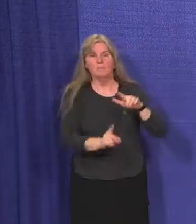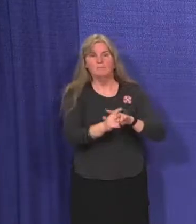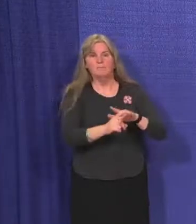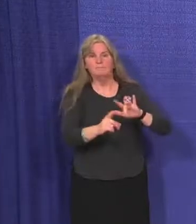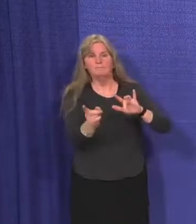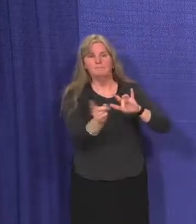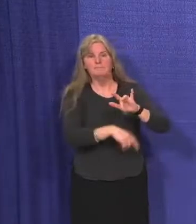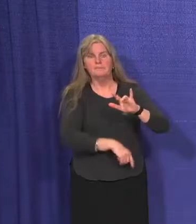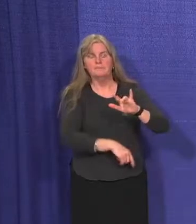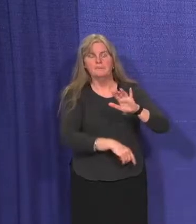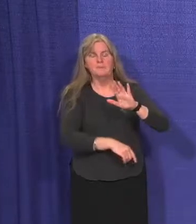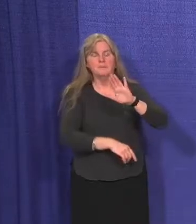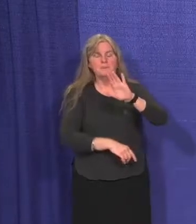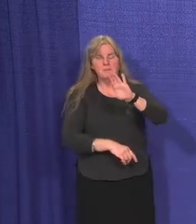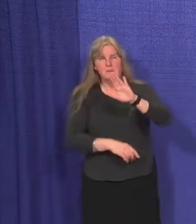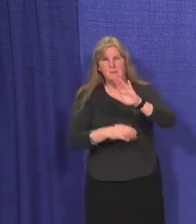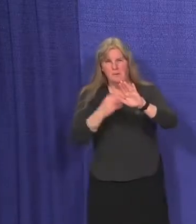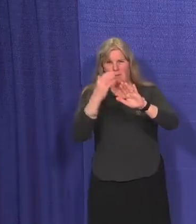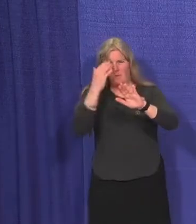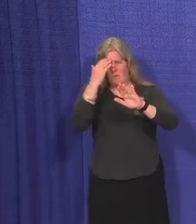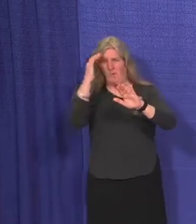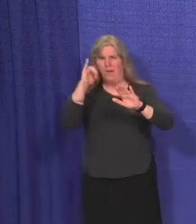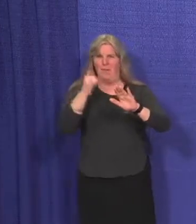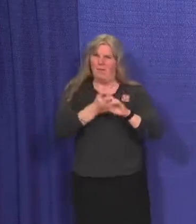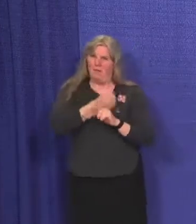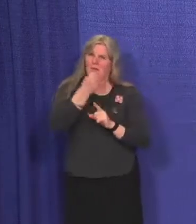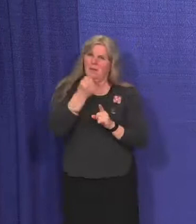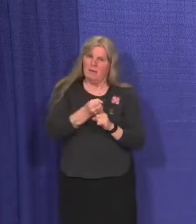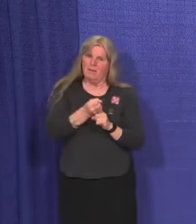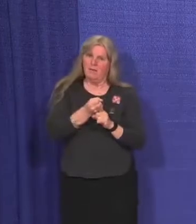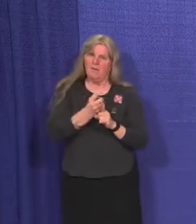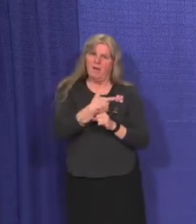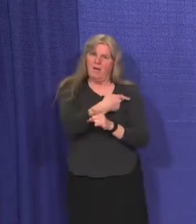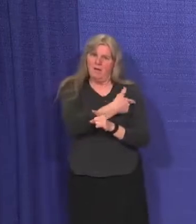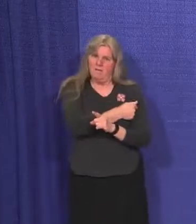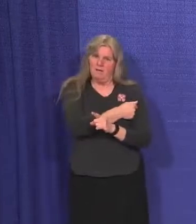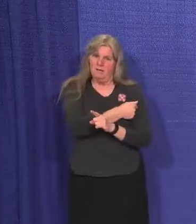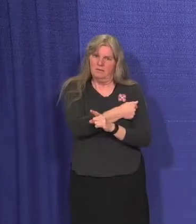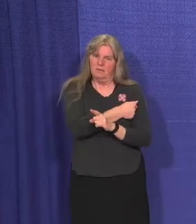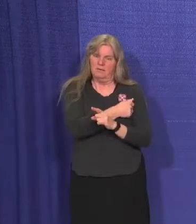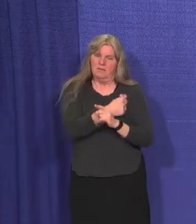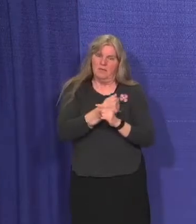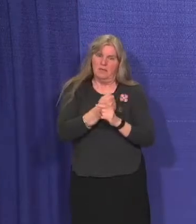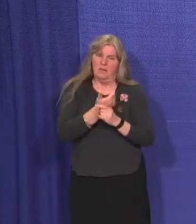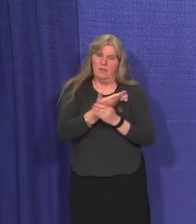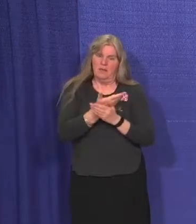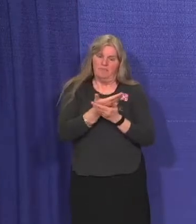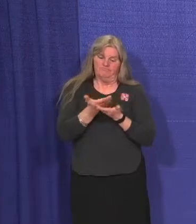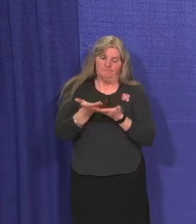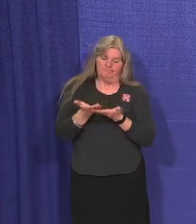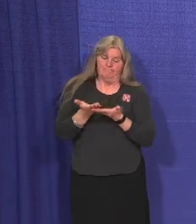This is fantastic next there is one thing I want to point out about vaccine bookings that came